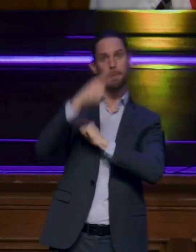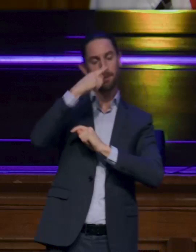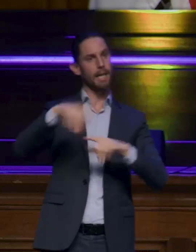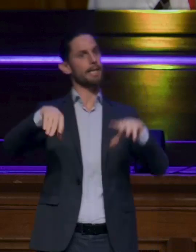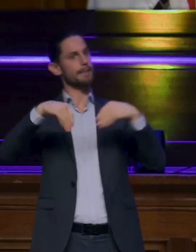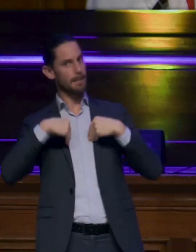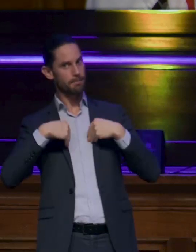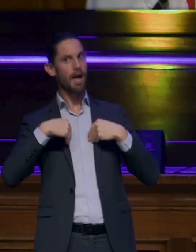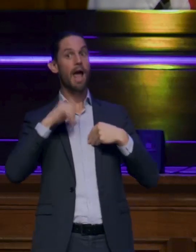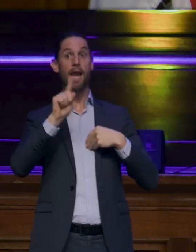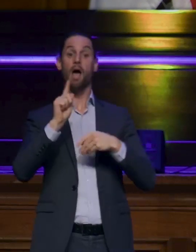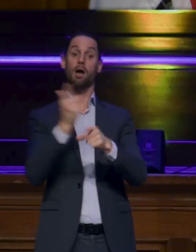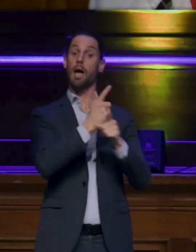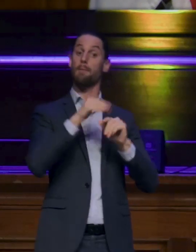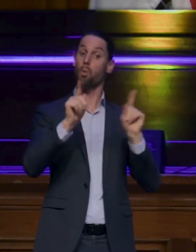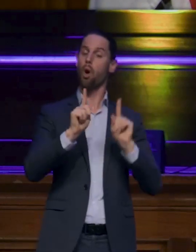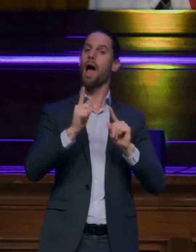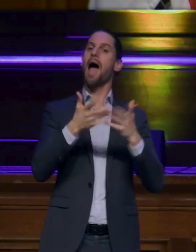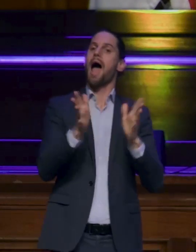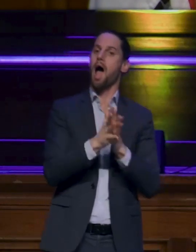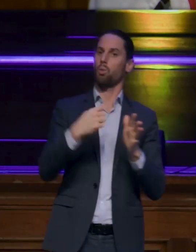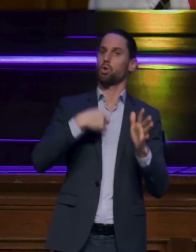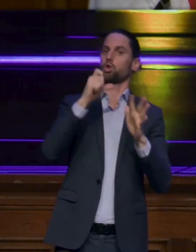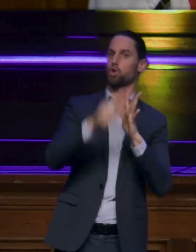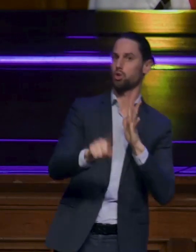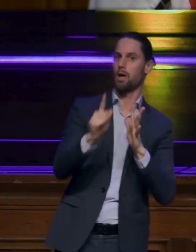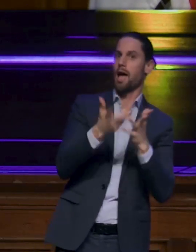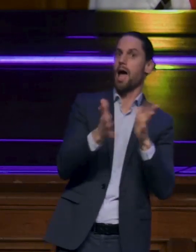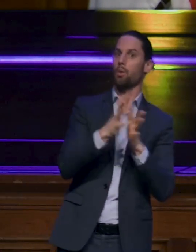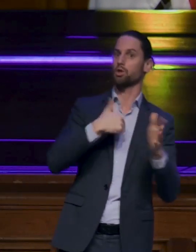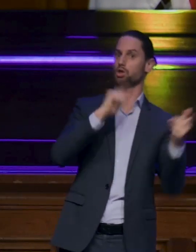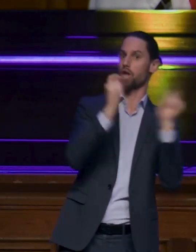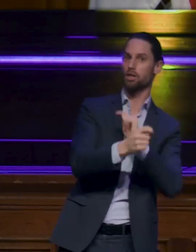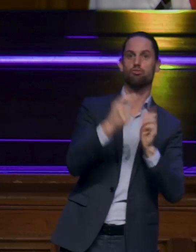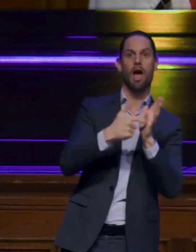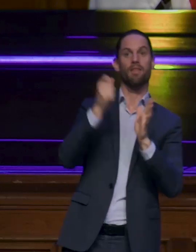opposed to its existence then that's a big shift but I still think we need to